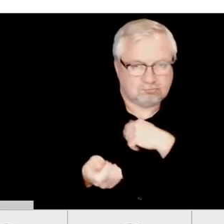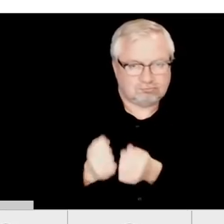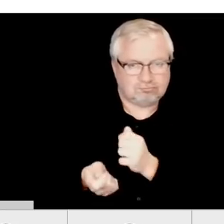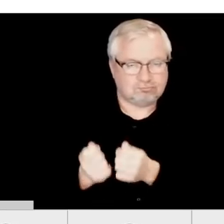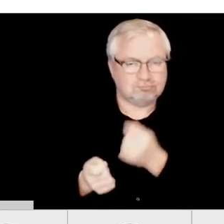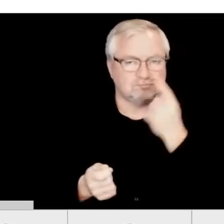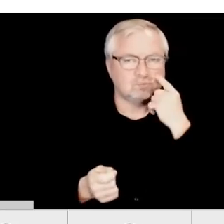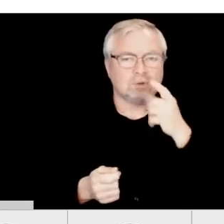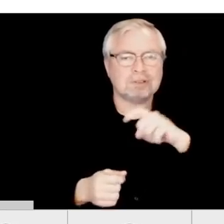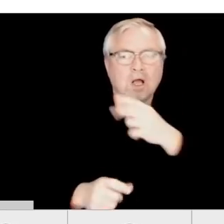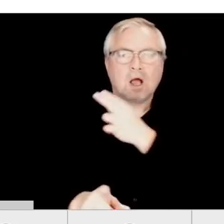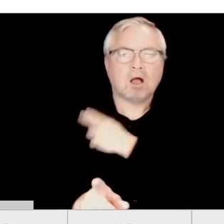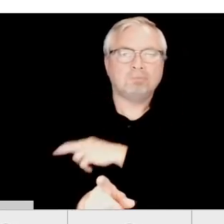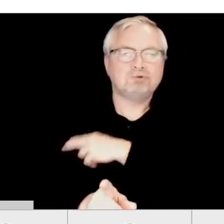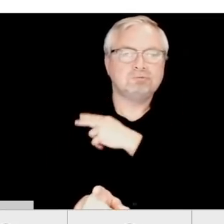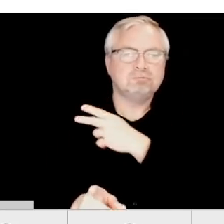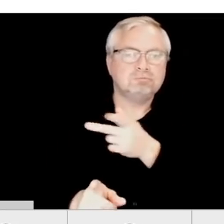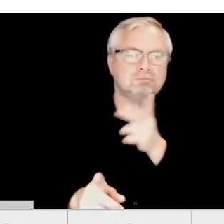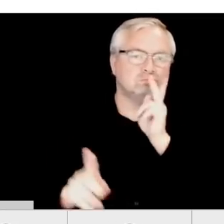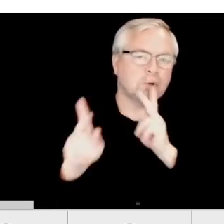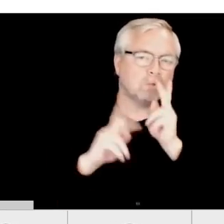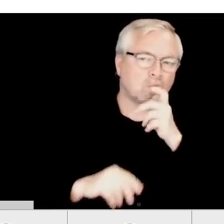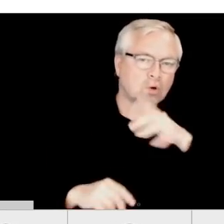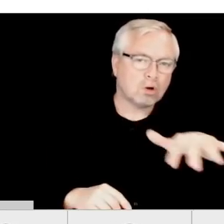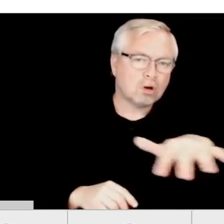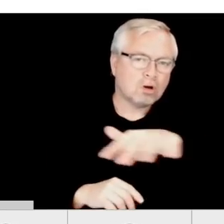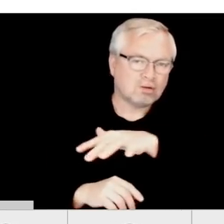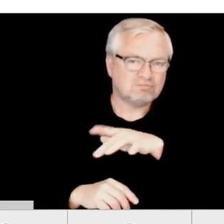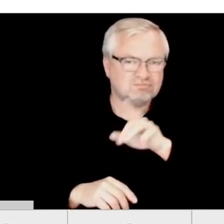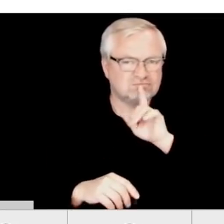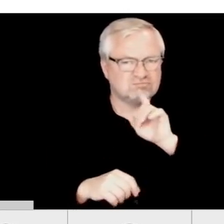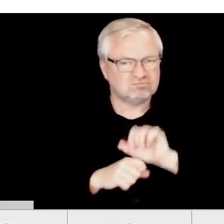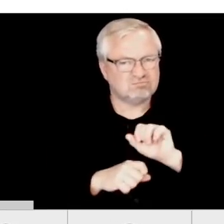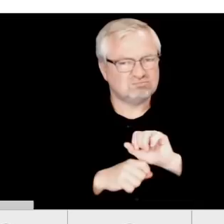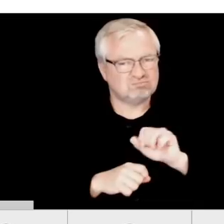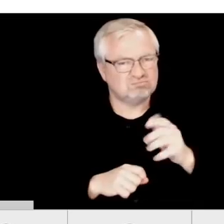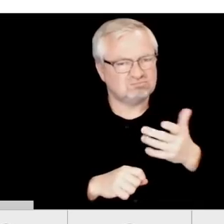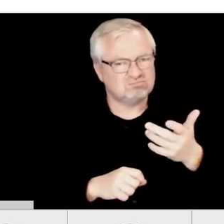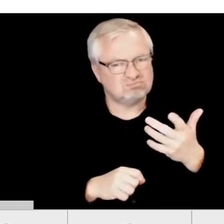among people who are infected and the proportion of asymptomatic infections.